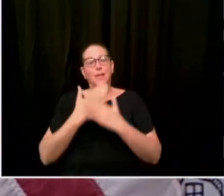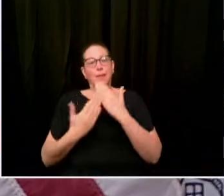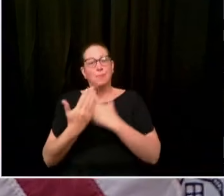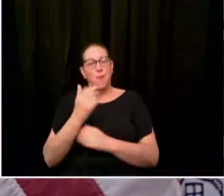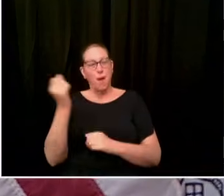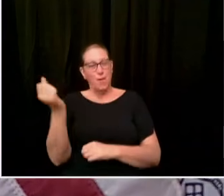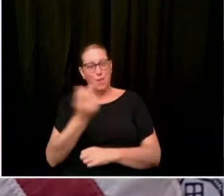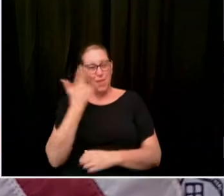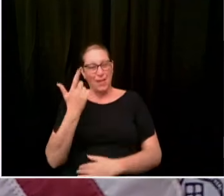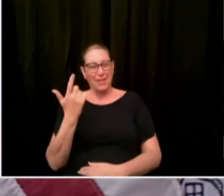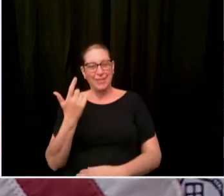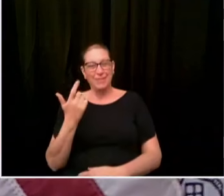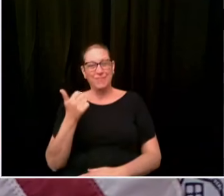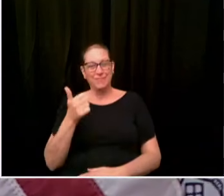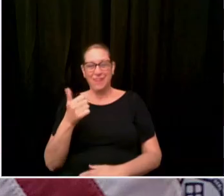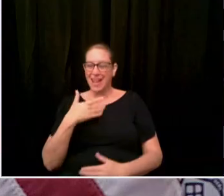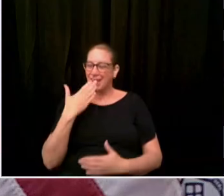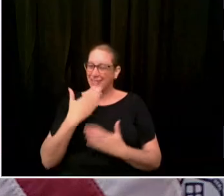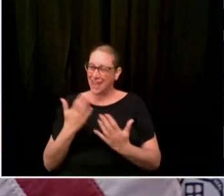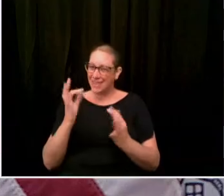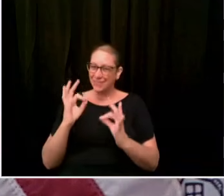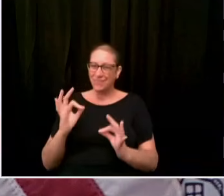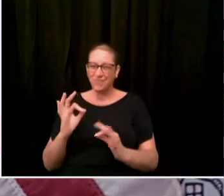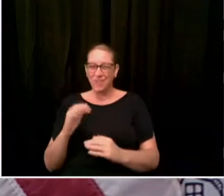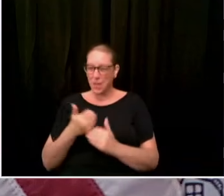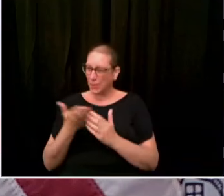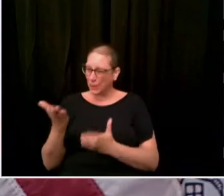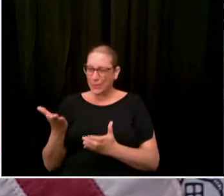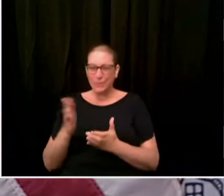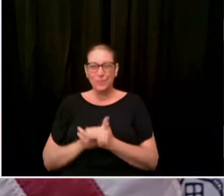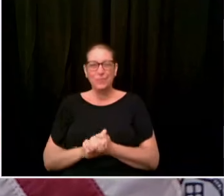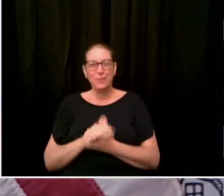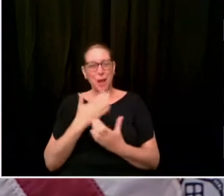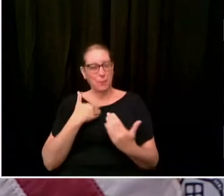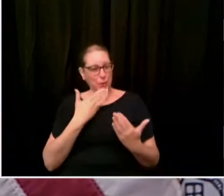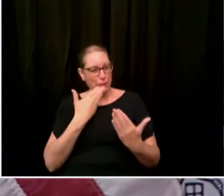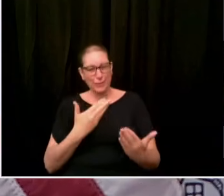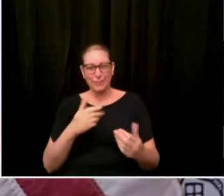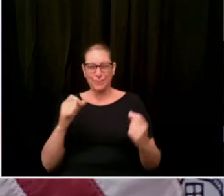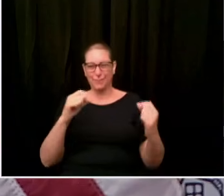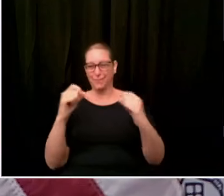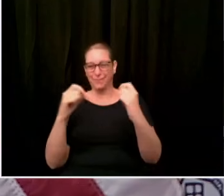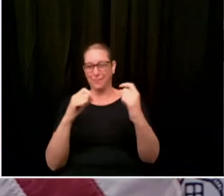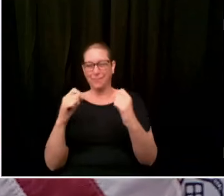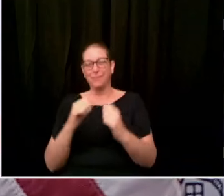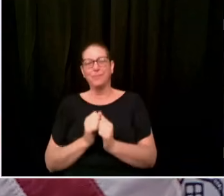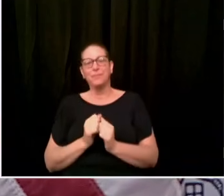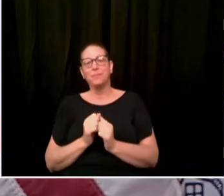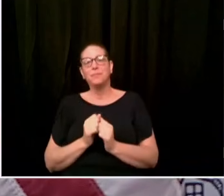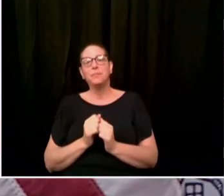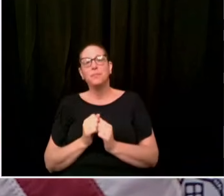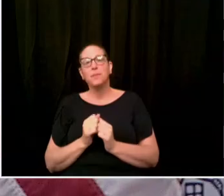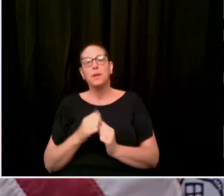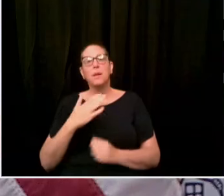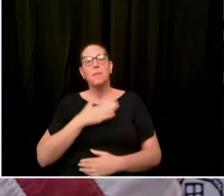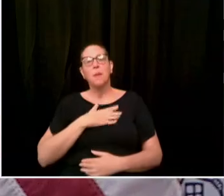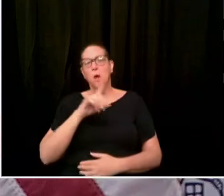MANHATTAN TIMES BRONX FREE PRESS. GOOD MORNING, EVERYONE. CAN YOU HEAR ME? YEP. HOW ARE YOU DOING?